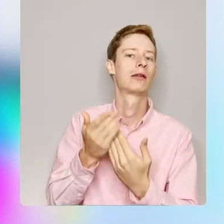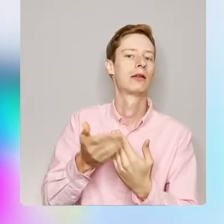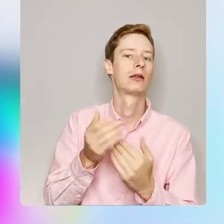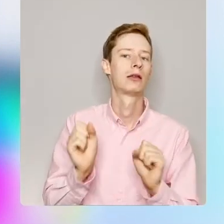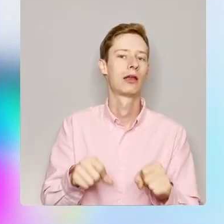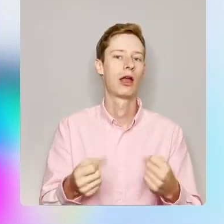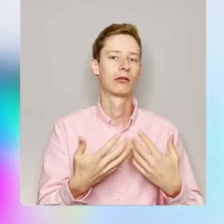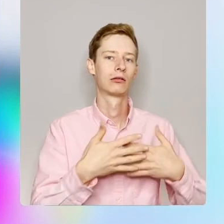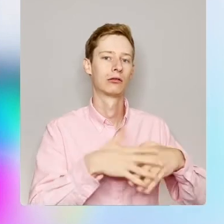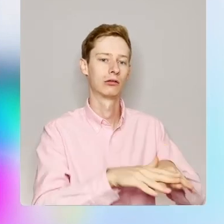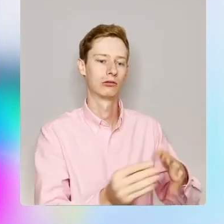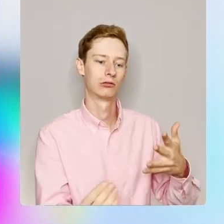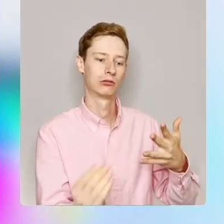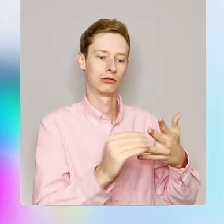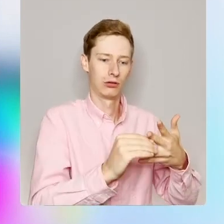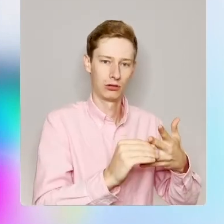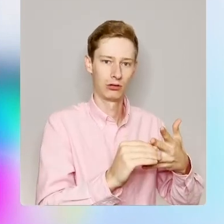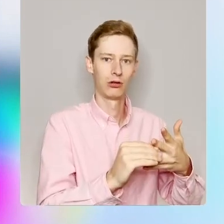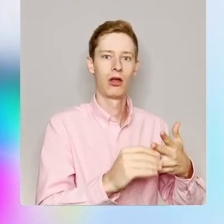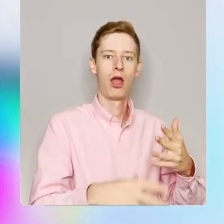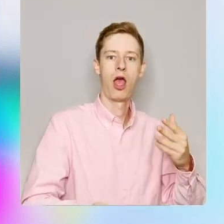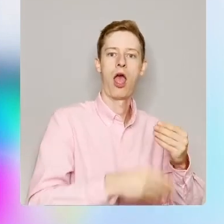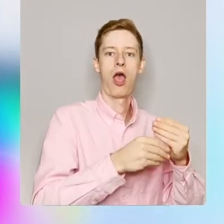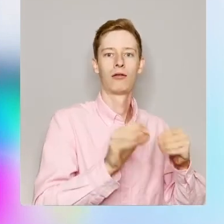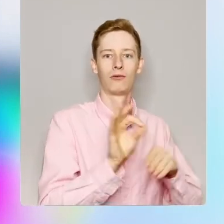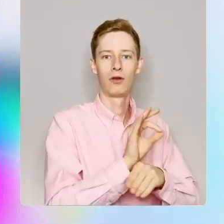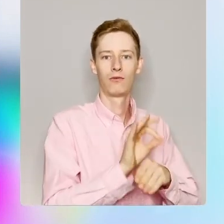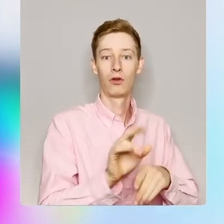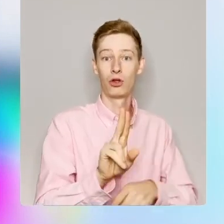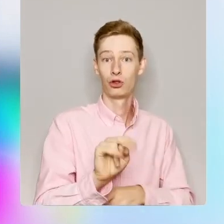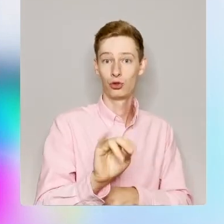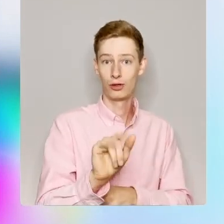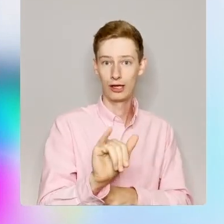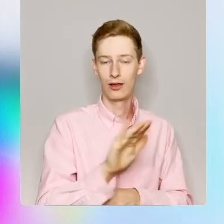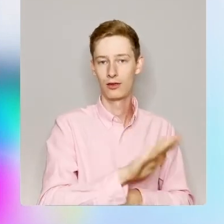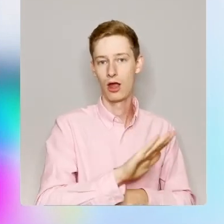which integrate with and expand the functionality of Unity's native audio engine.